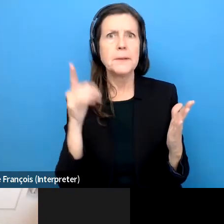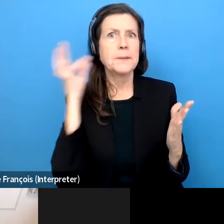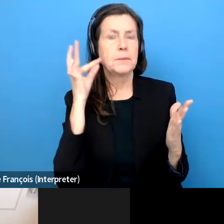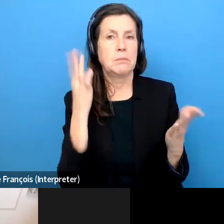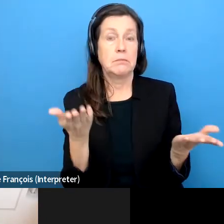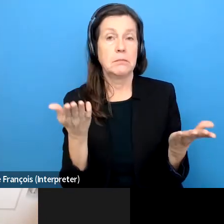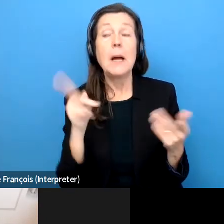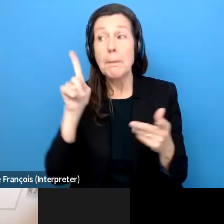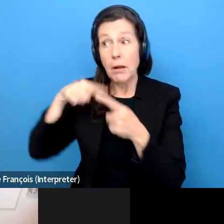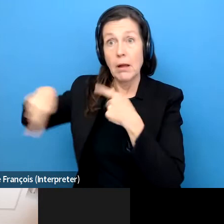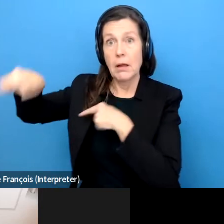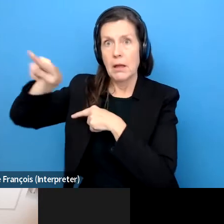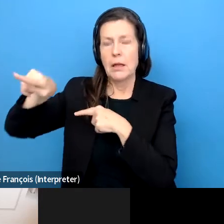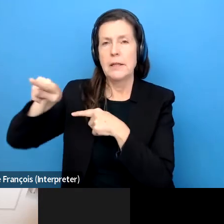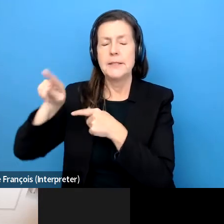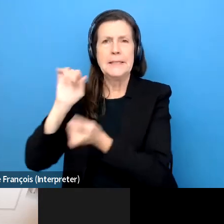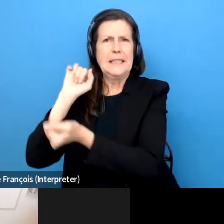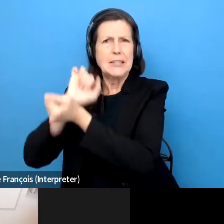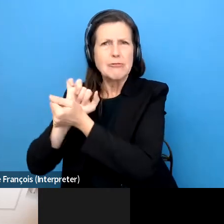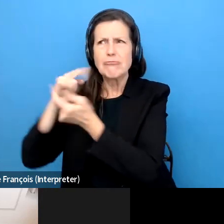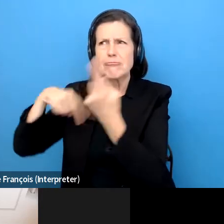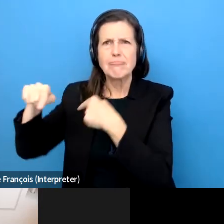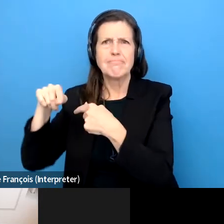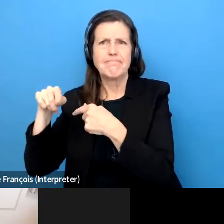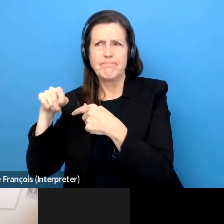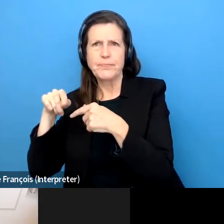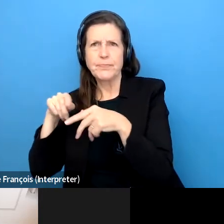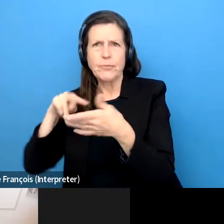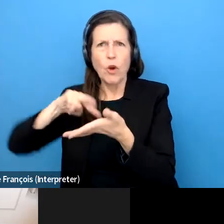we're talking here about organized crime and very well organised,